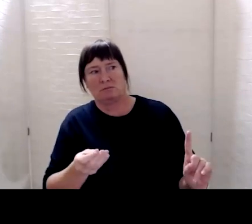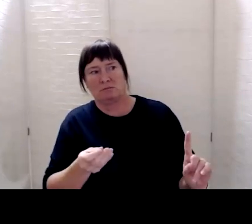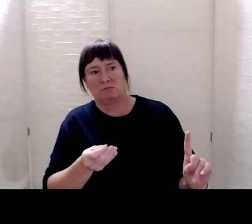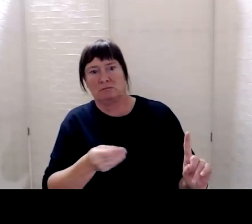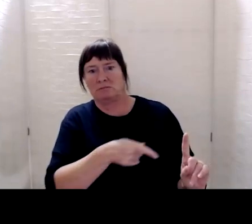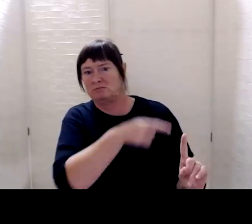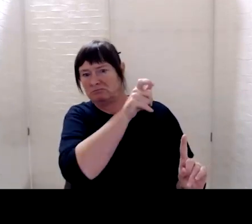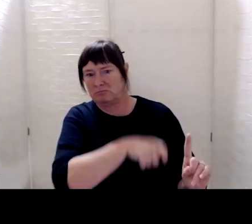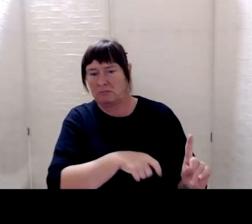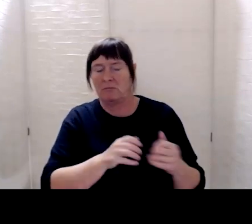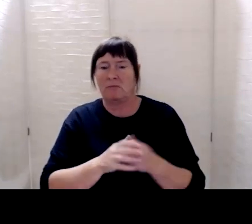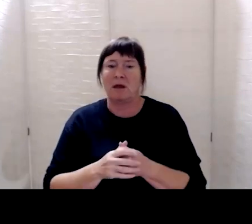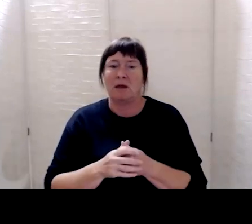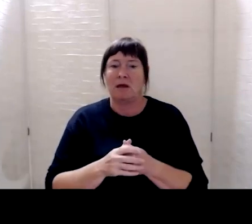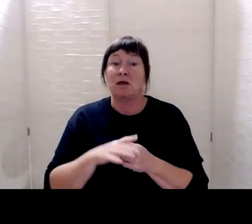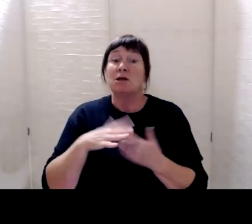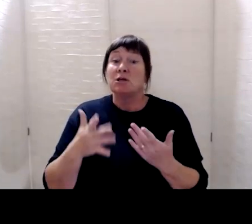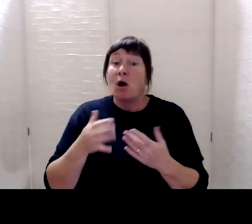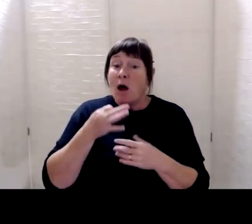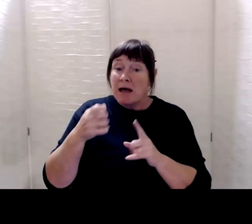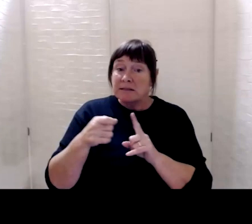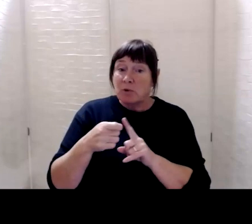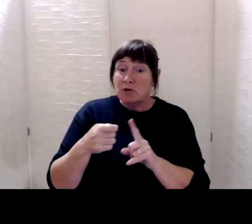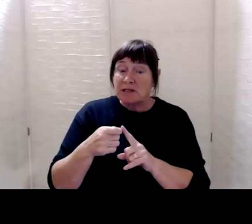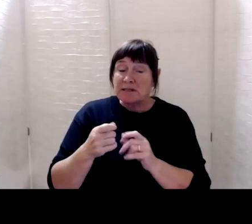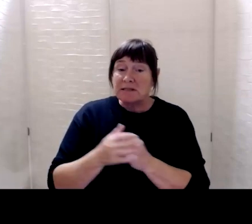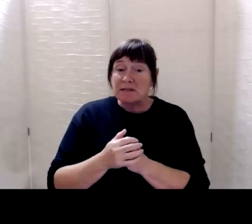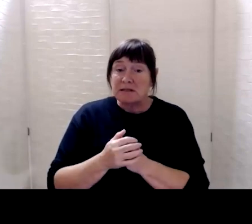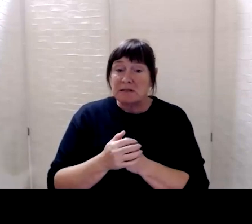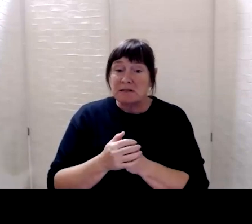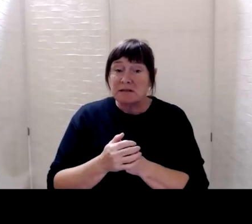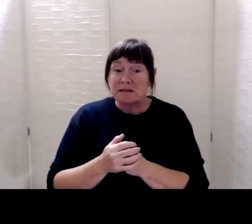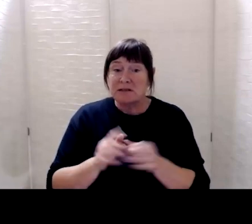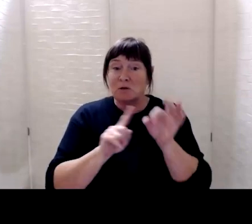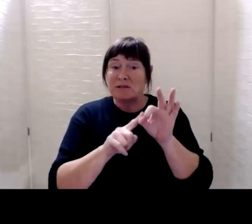So Prudence, I can see that we’ve got a whole range of questions coming in